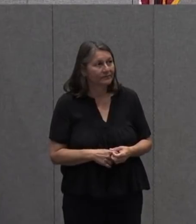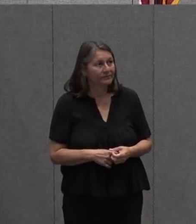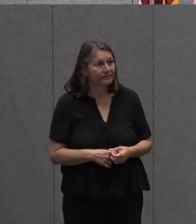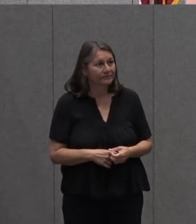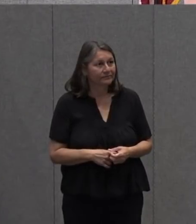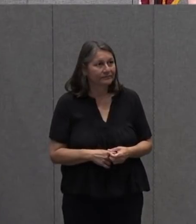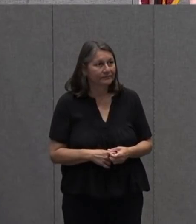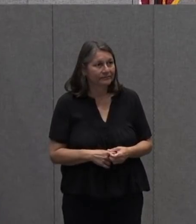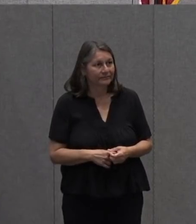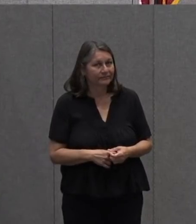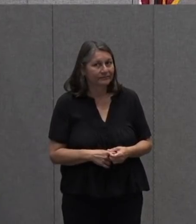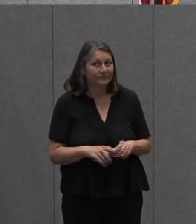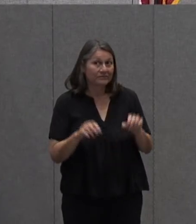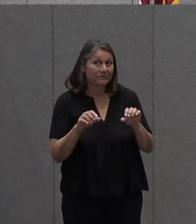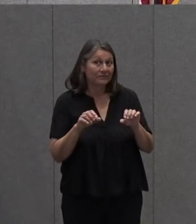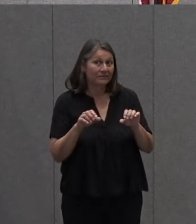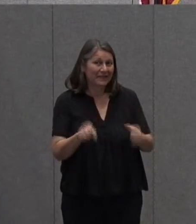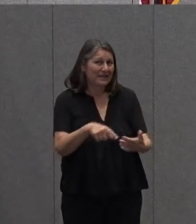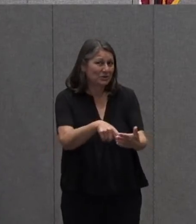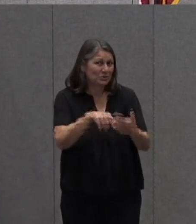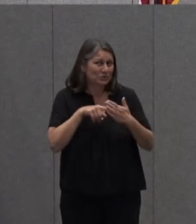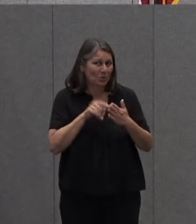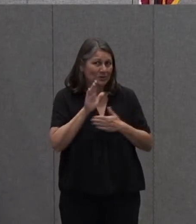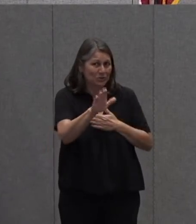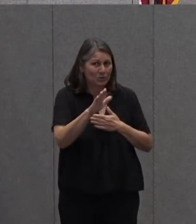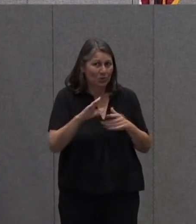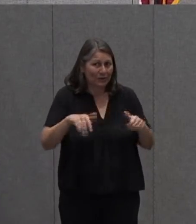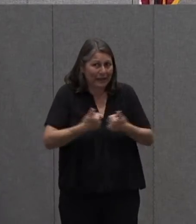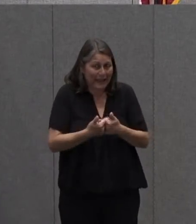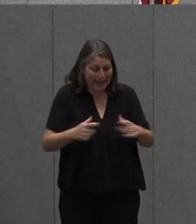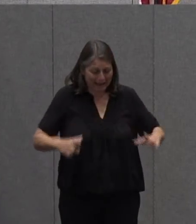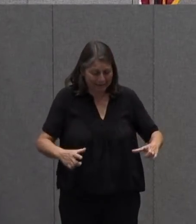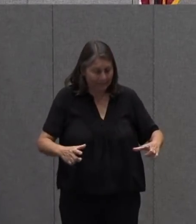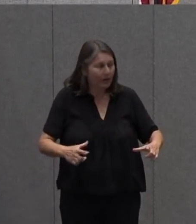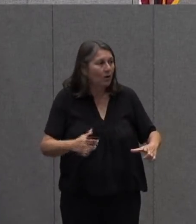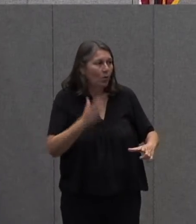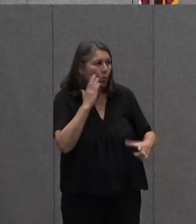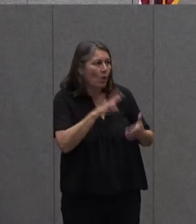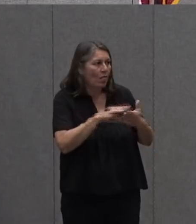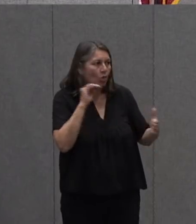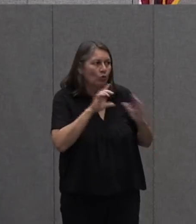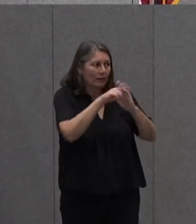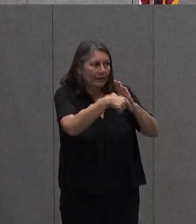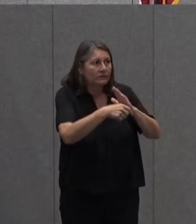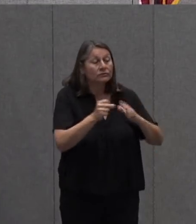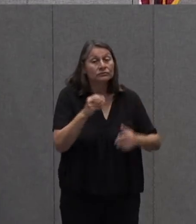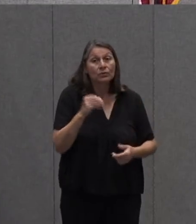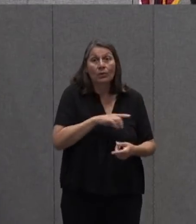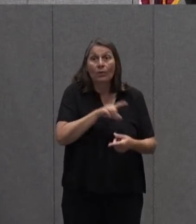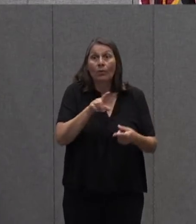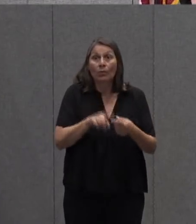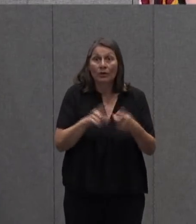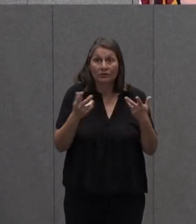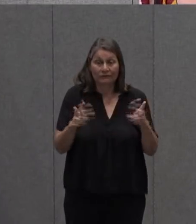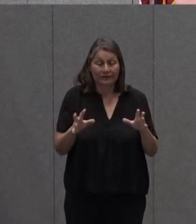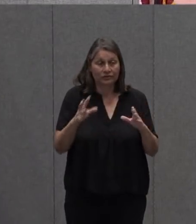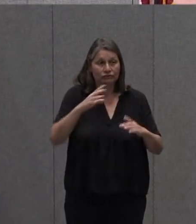We're gonna learn that later on. All right friends, so then once we have our word part,